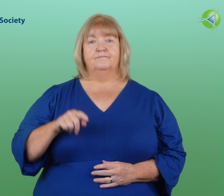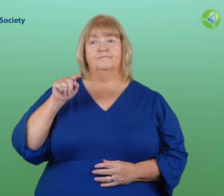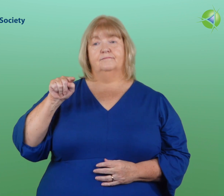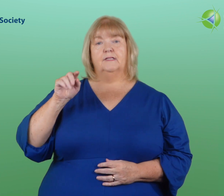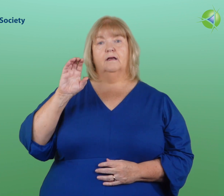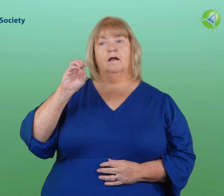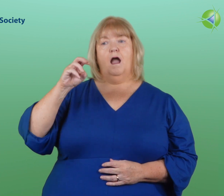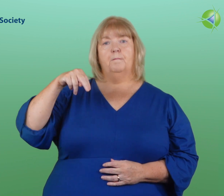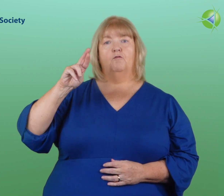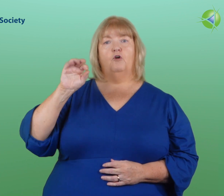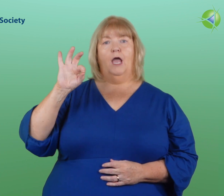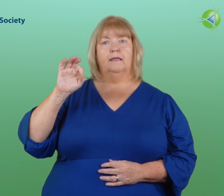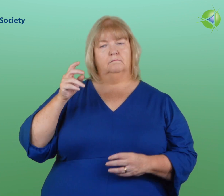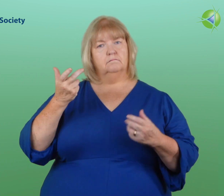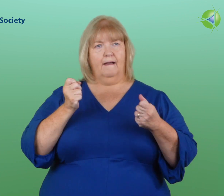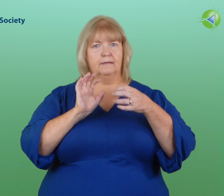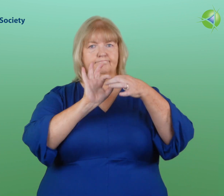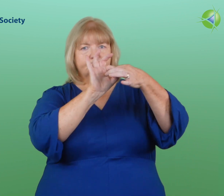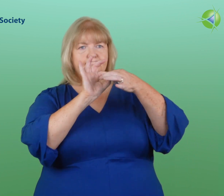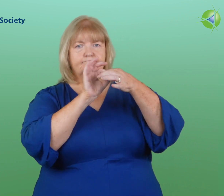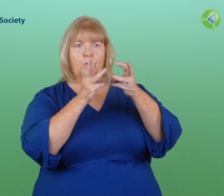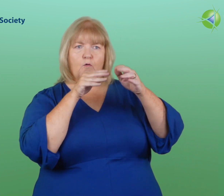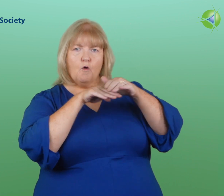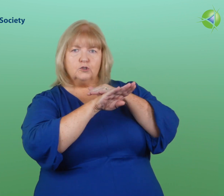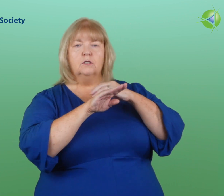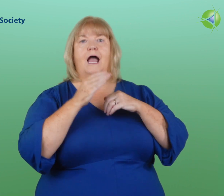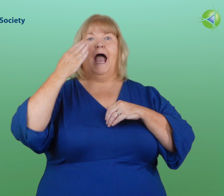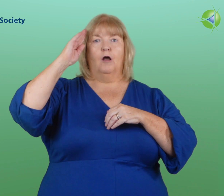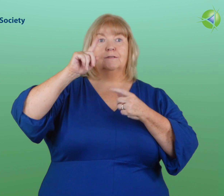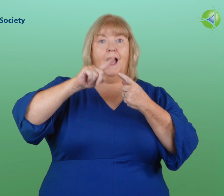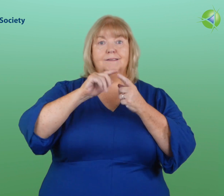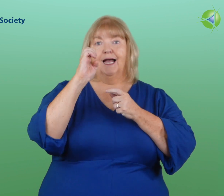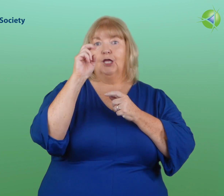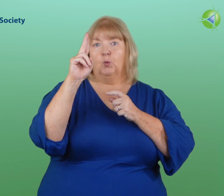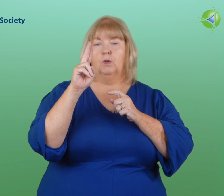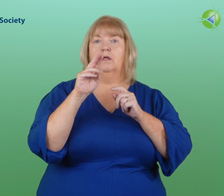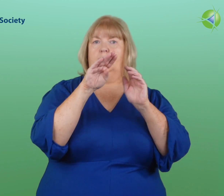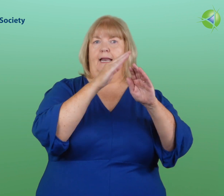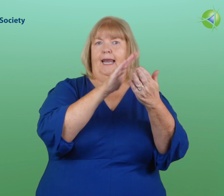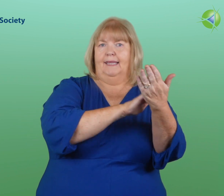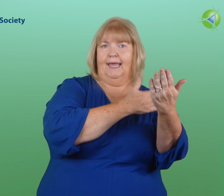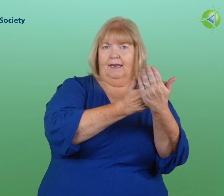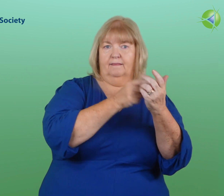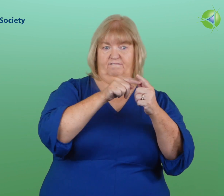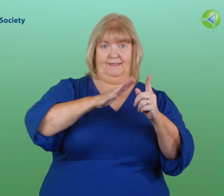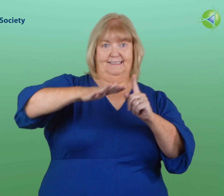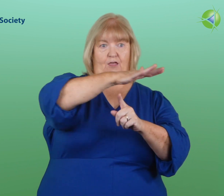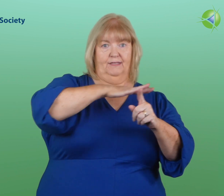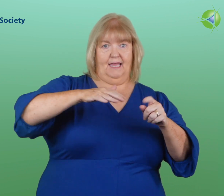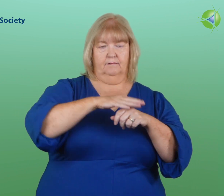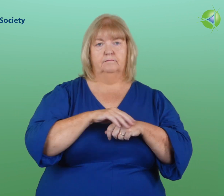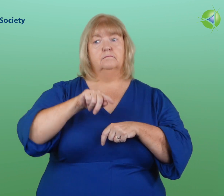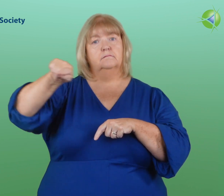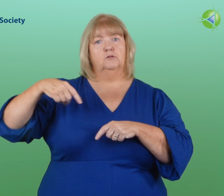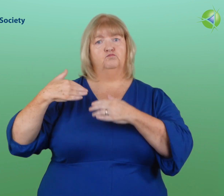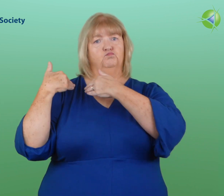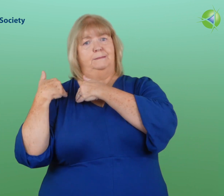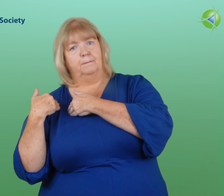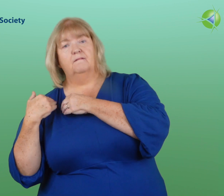We operate under Irish and EU Legislation in these areas. We are responsible for: